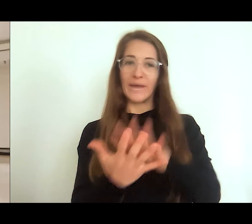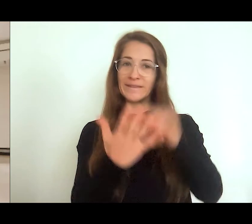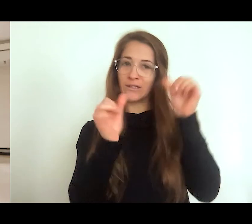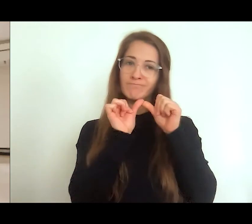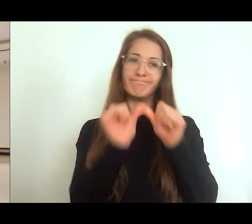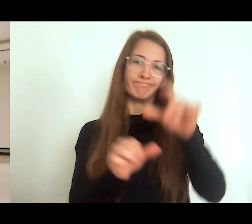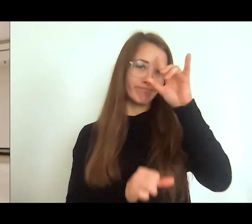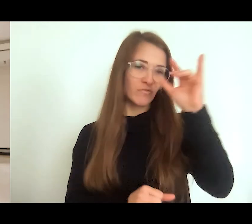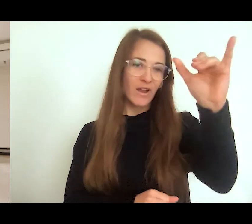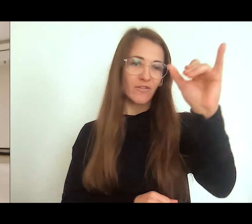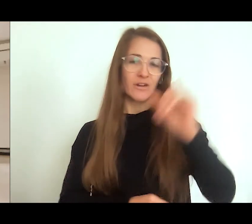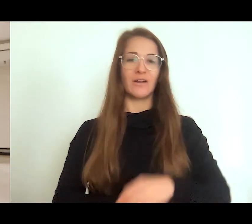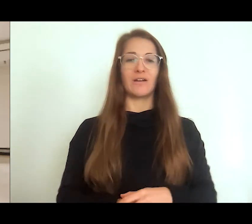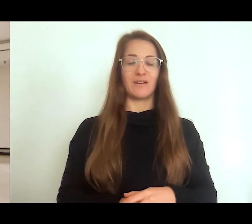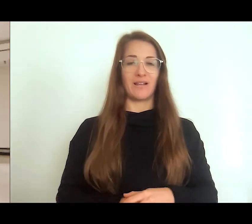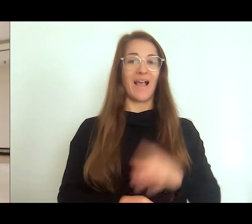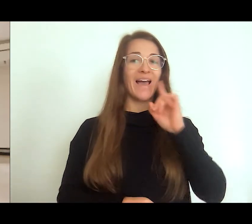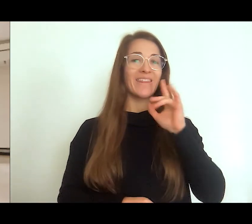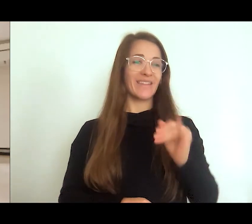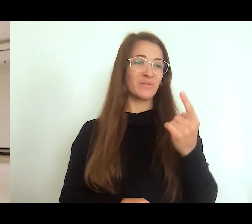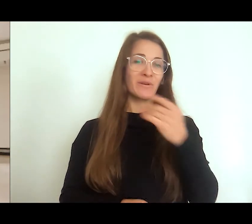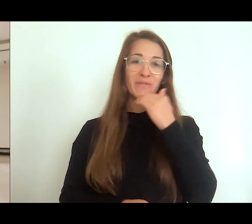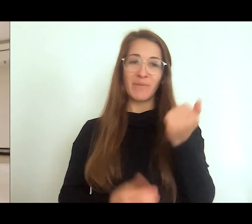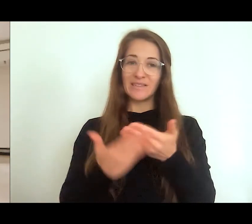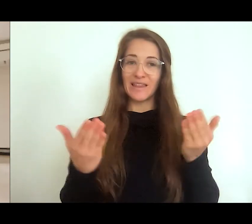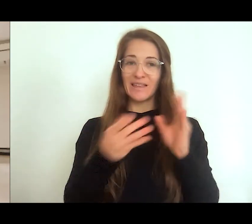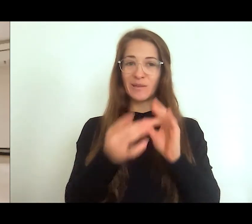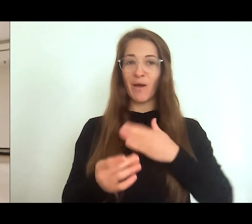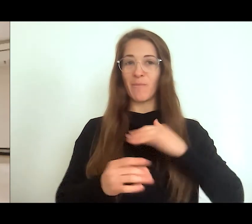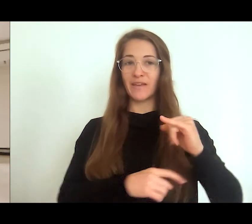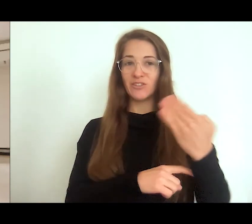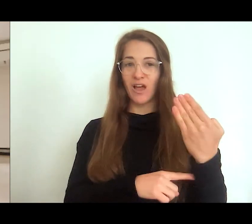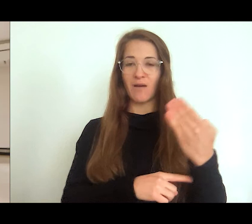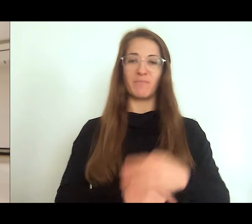I LEARNED THAT I AM ALWAYS LEARNING, TO BE ONE OF THE BEST